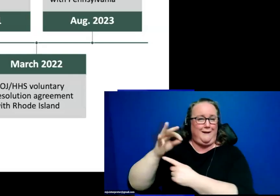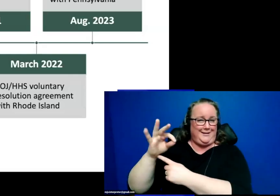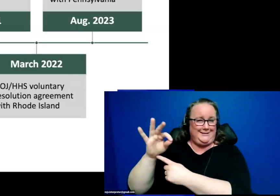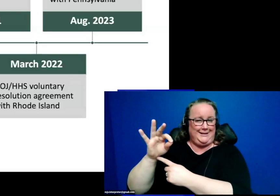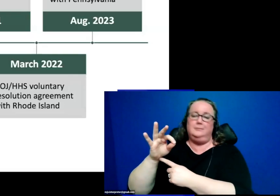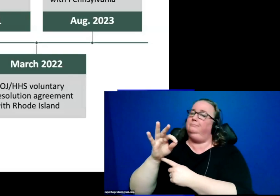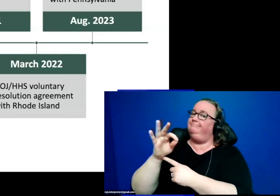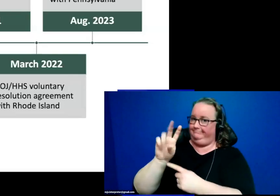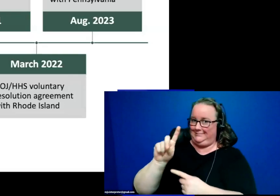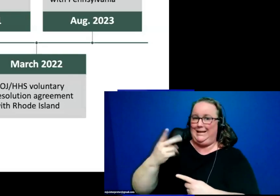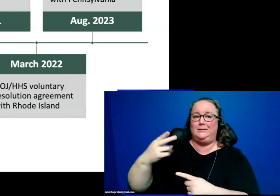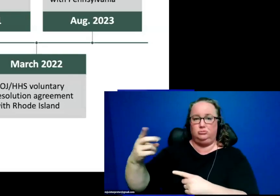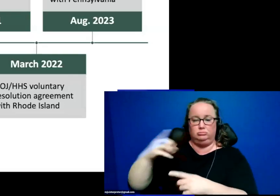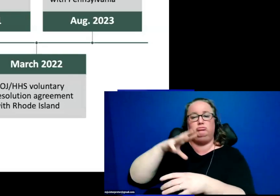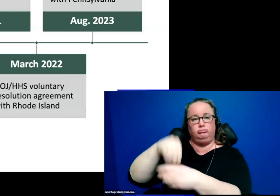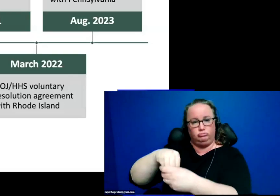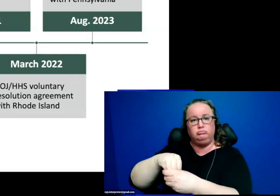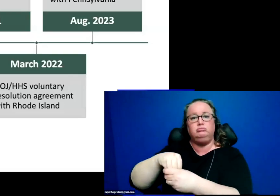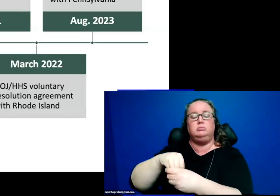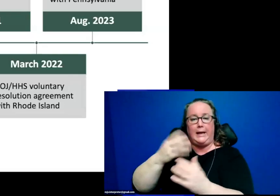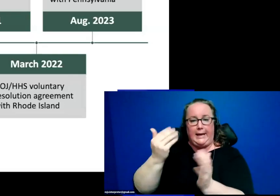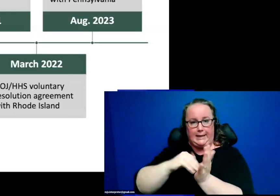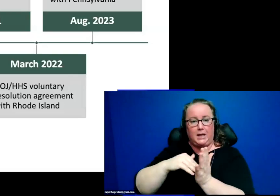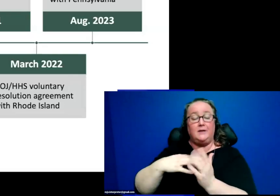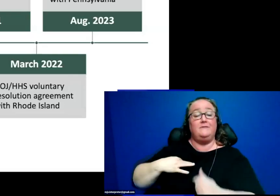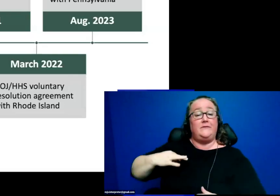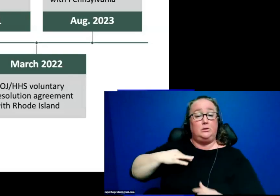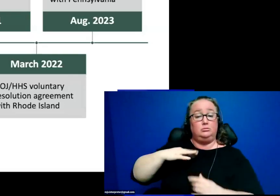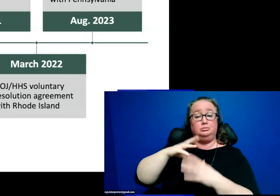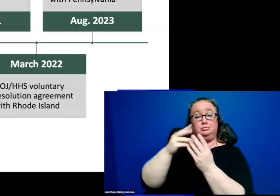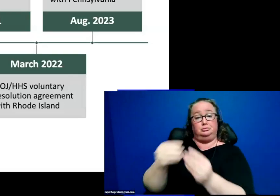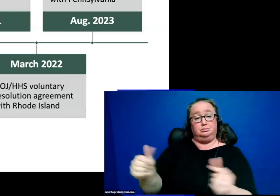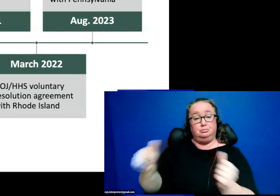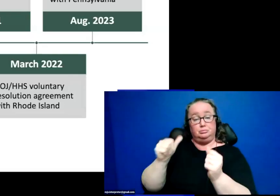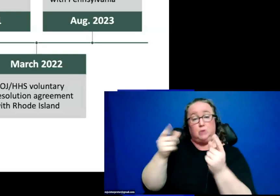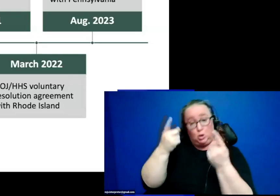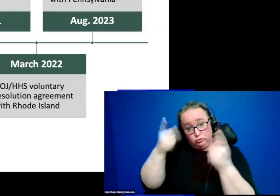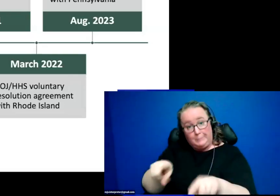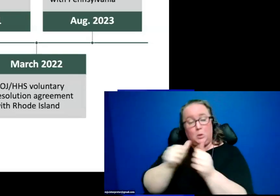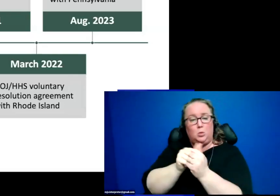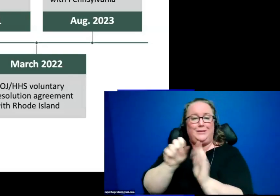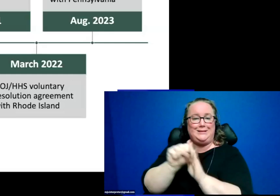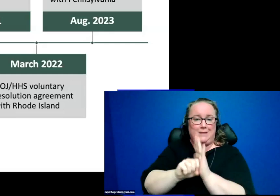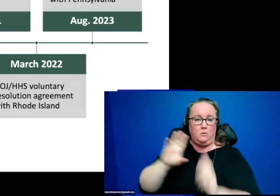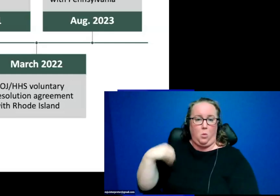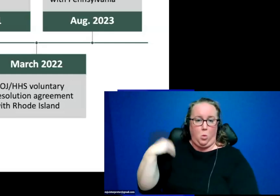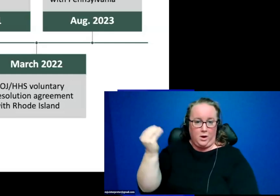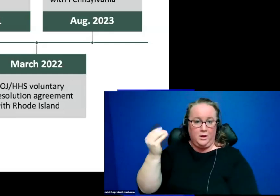entered into a voluntary resolution agreement with the State of Oregon after there were complaints by individuals that